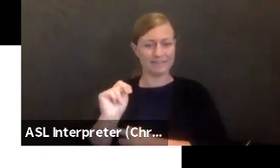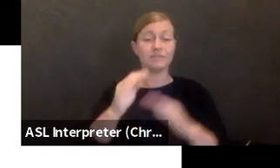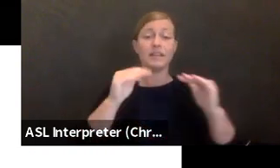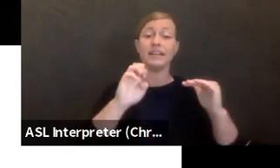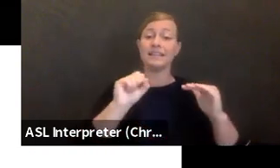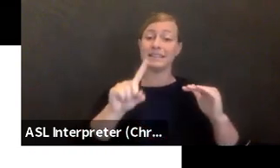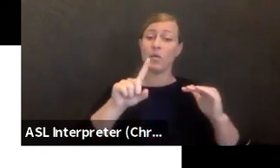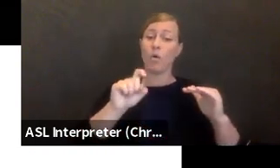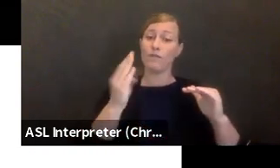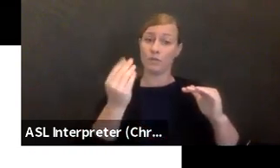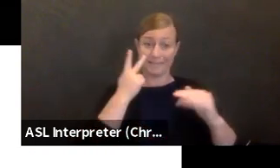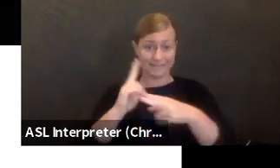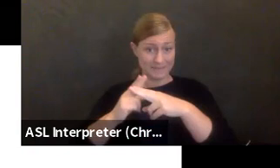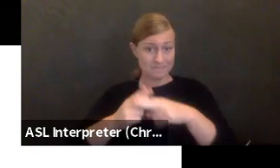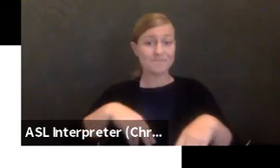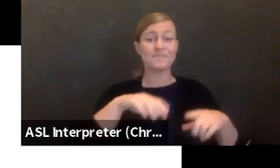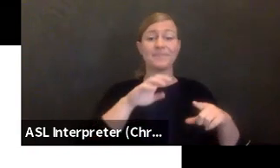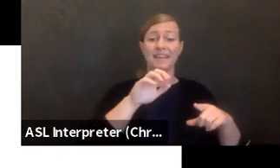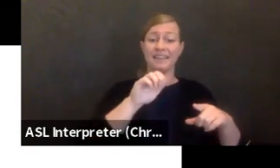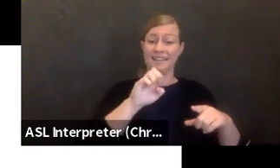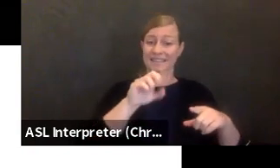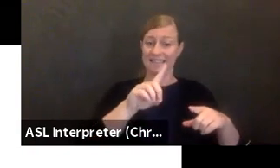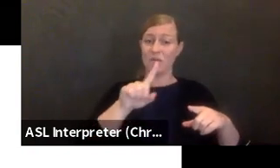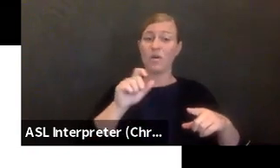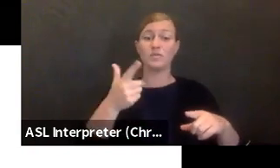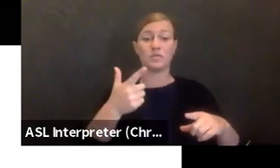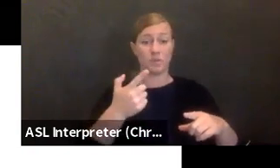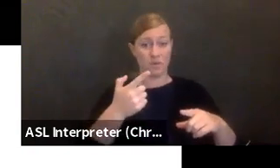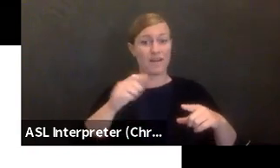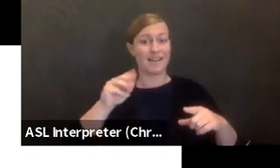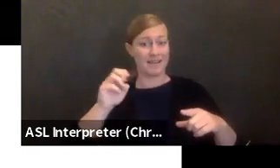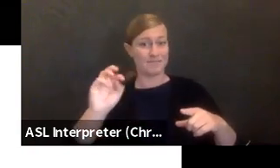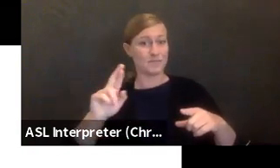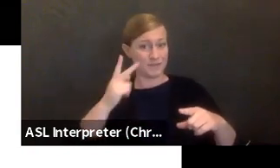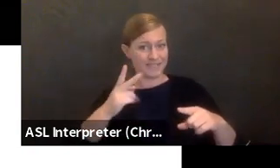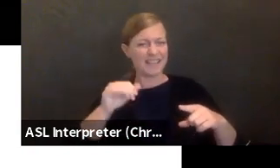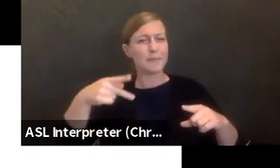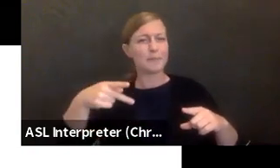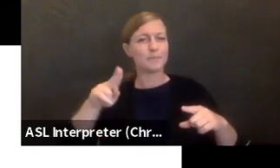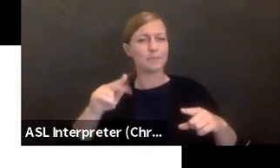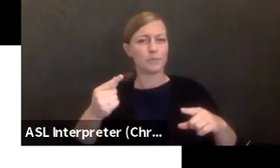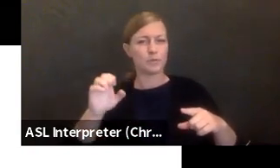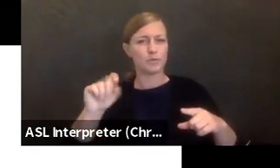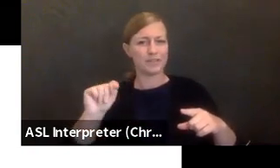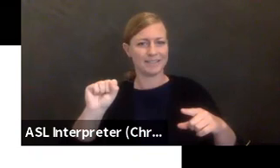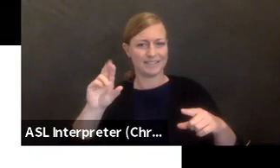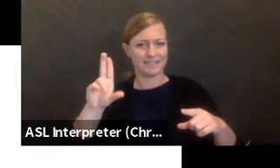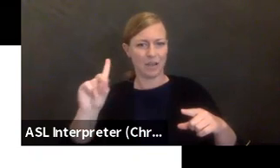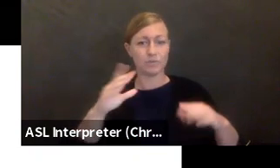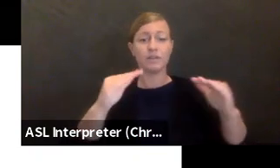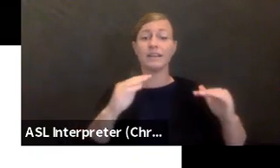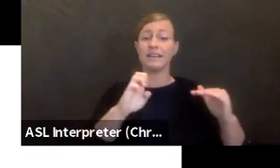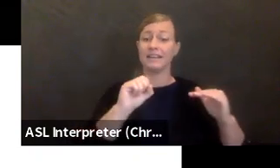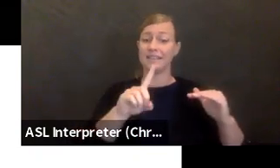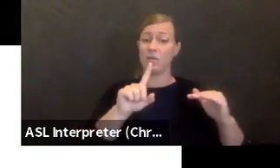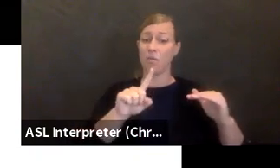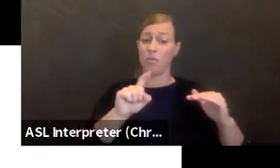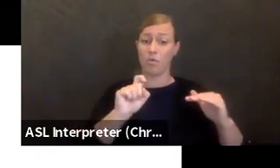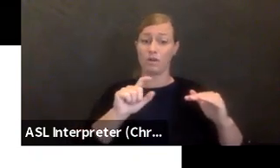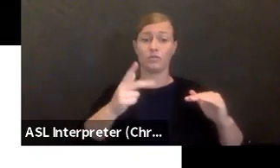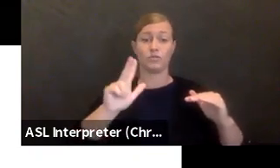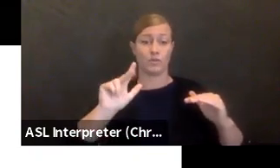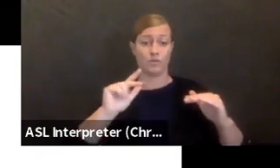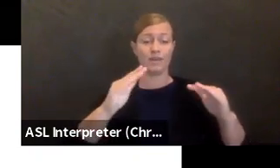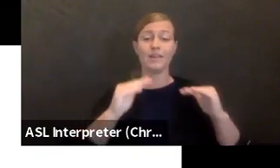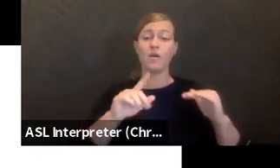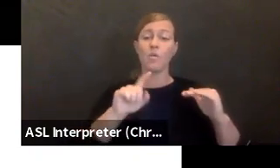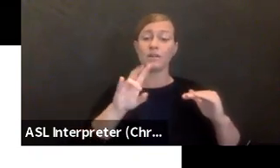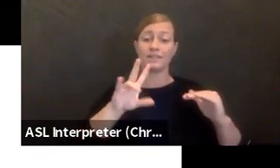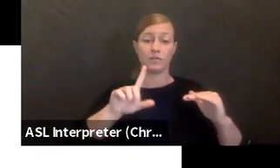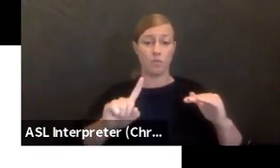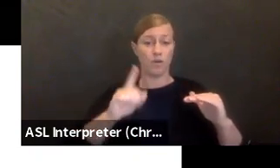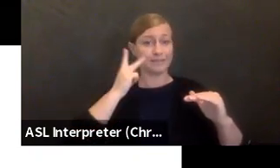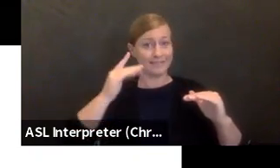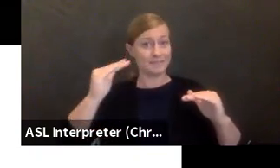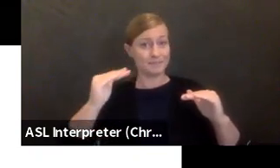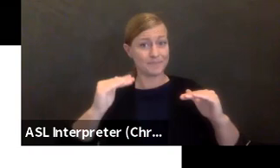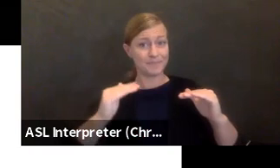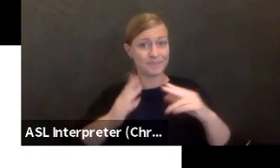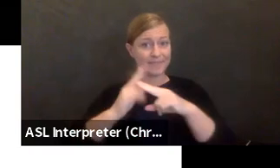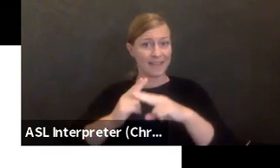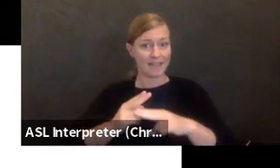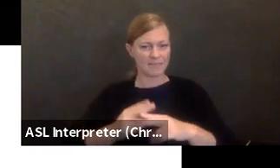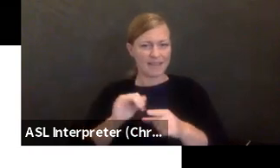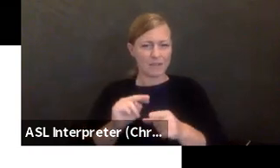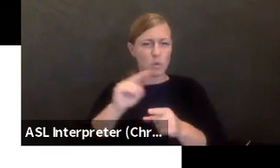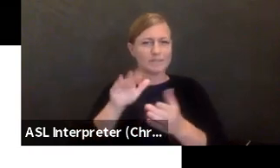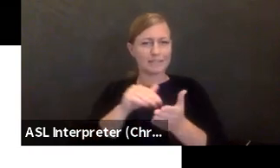I'm Andrew Hickman